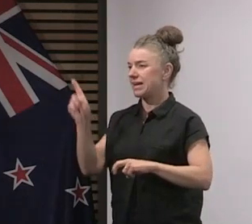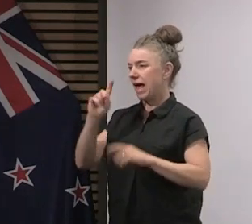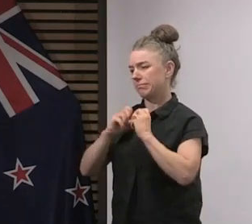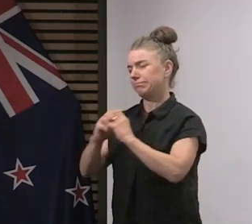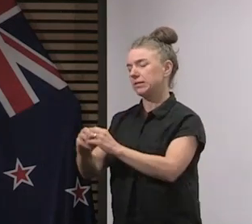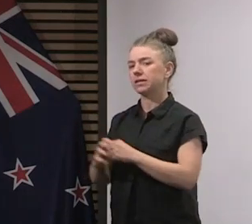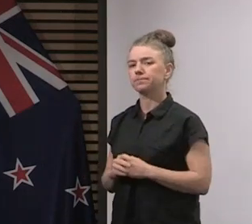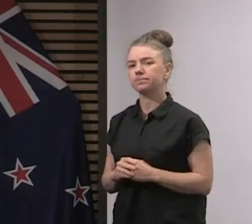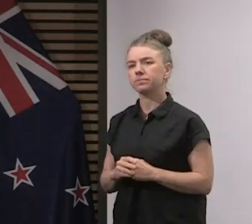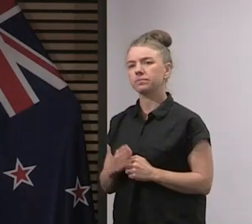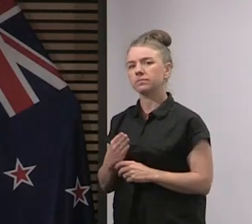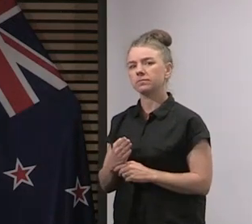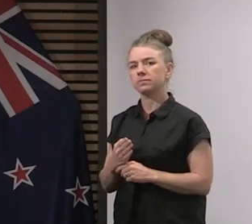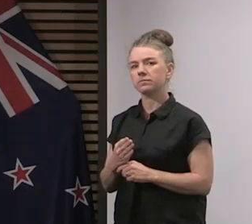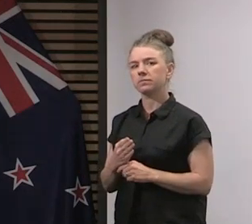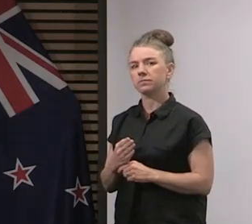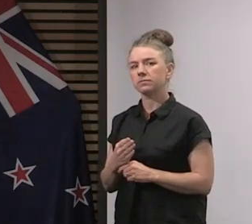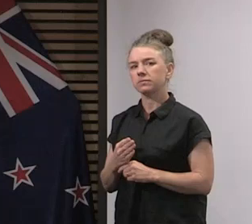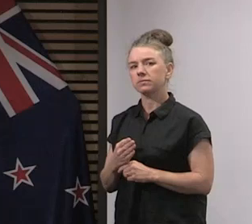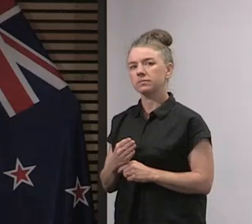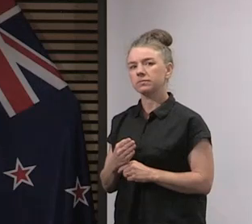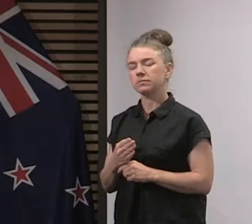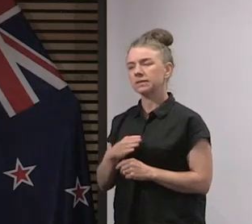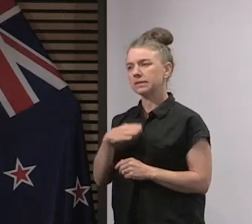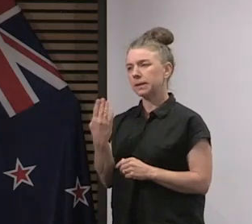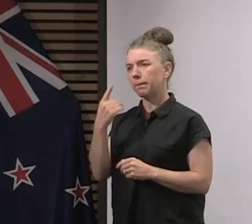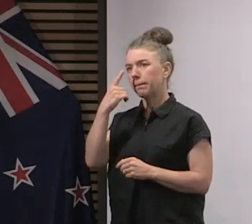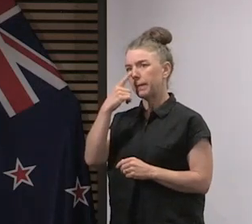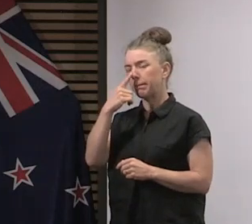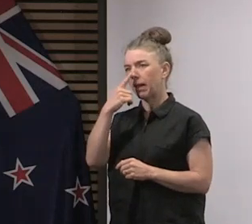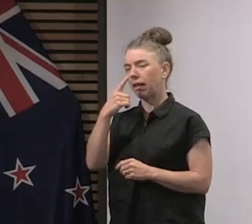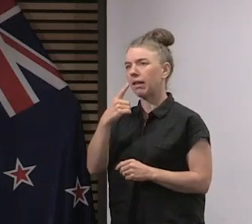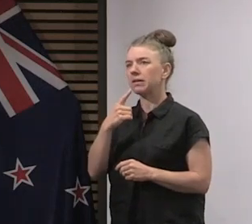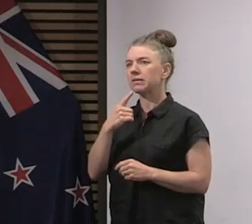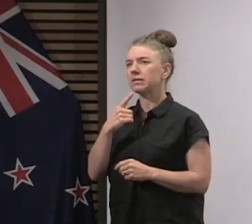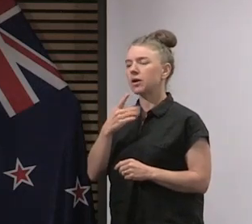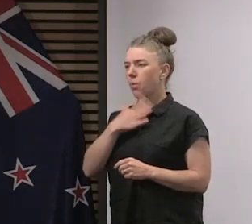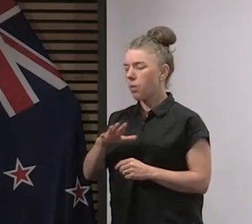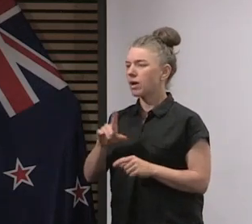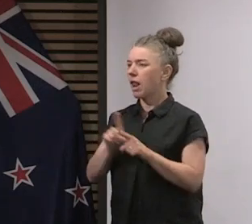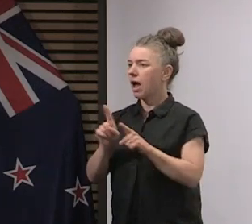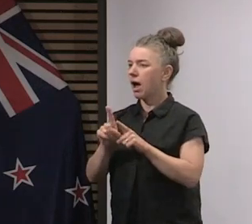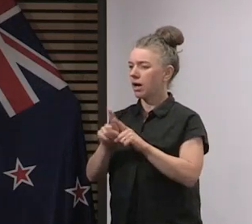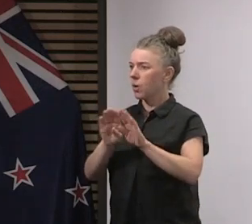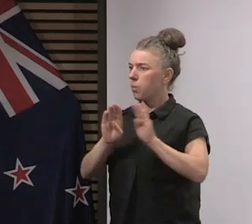potential further transmission. That is definitely part of the work. What are the arguments that